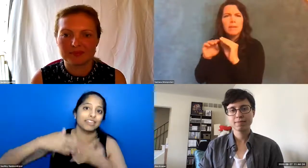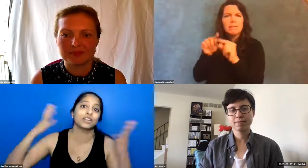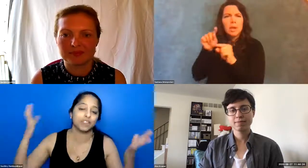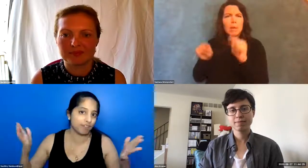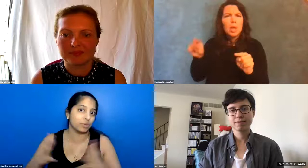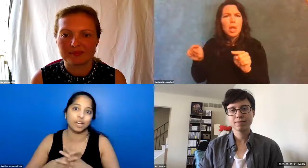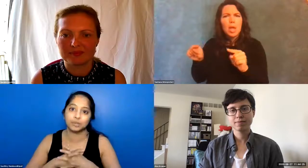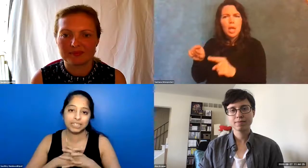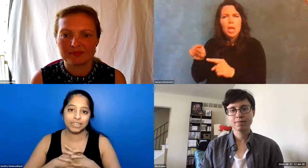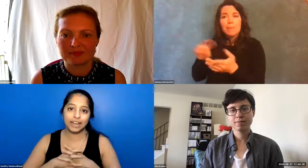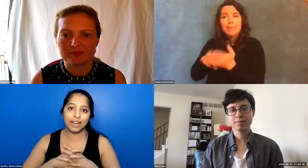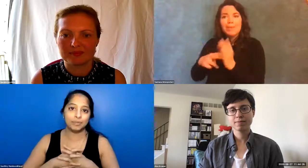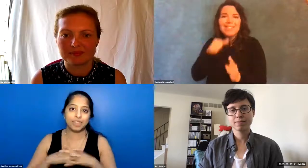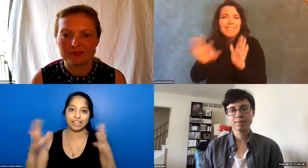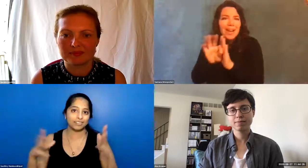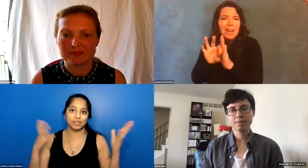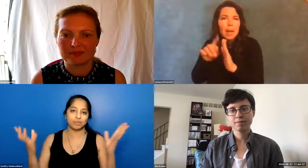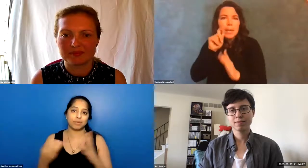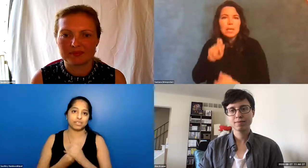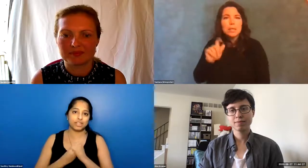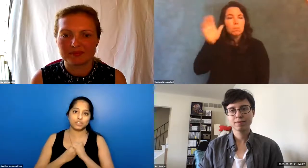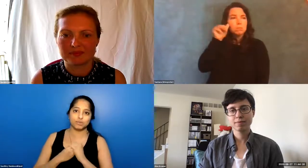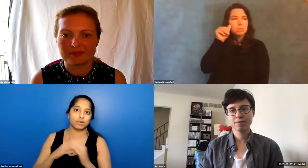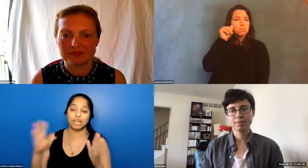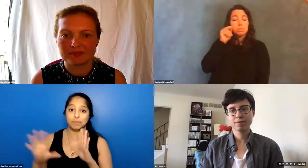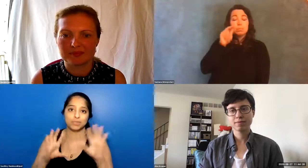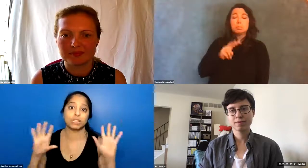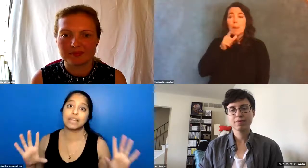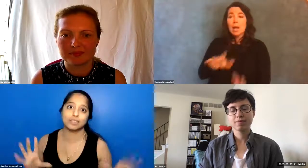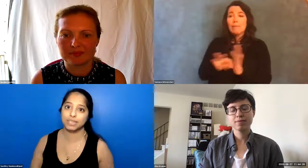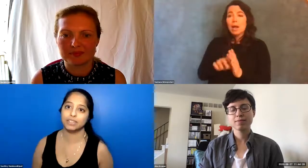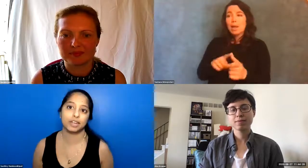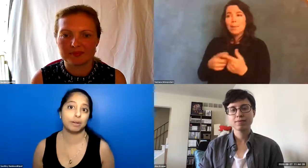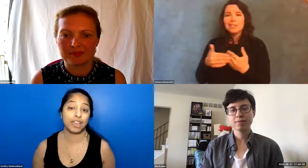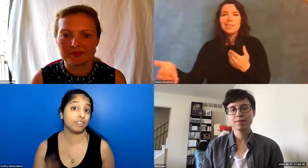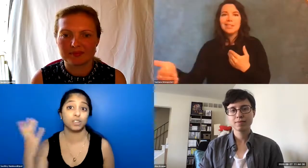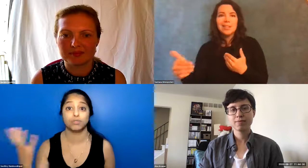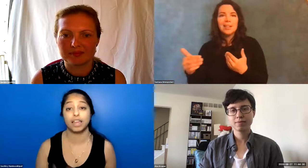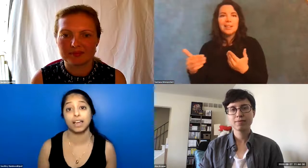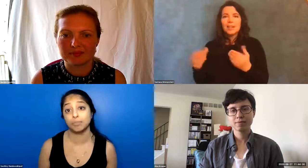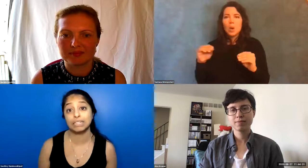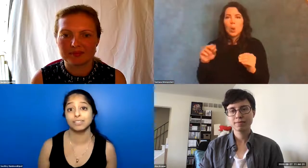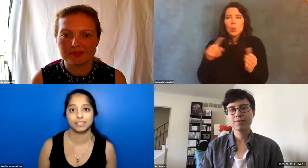And later they found out that that was an issue. Anyways there is a lot to be said about that thank you for that comment.